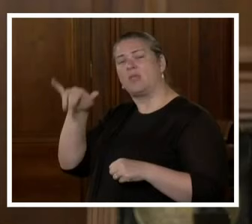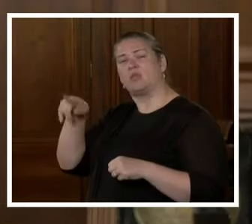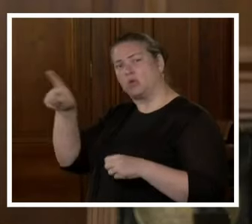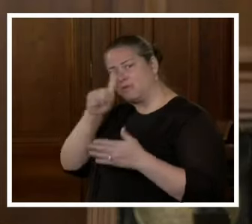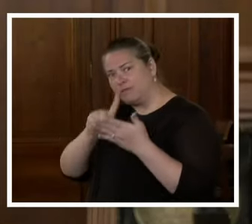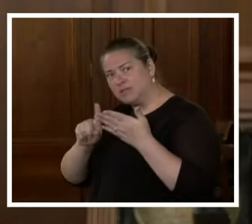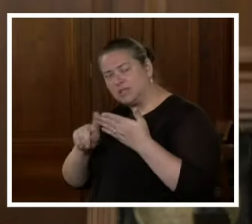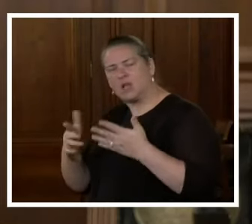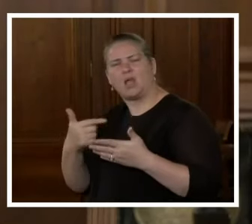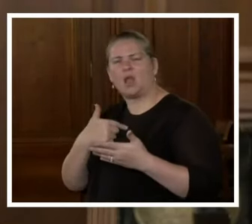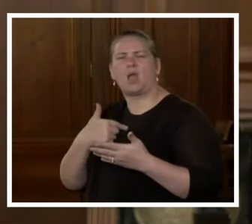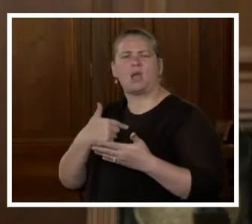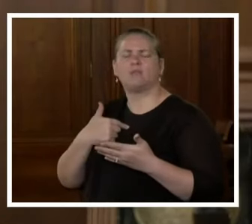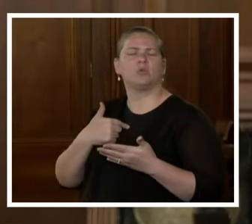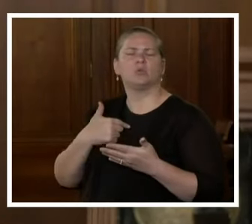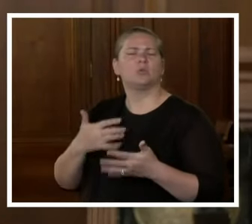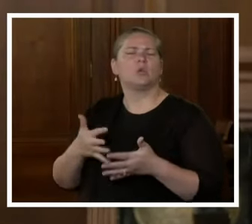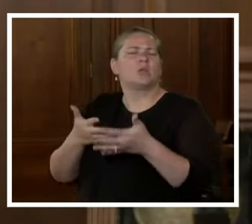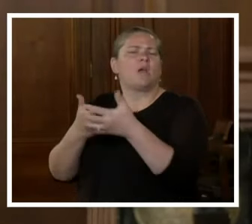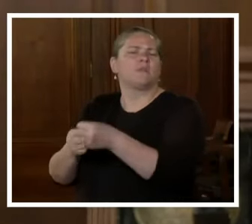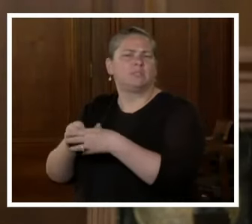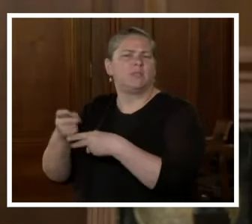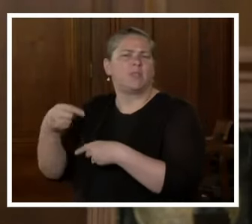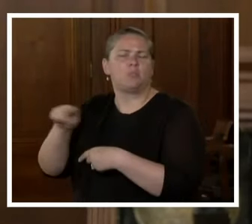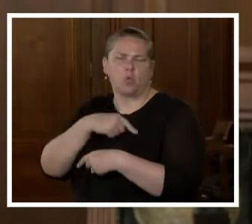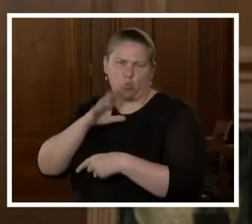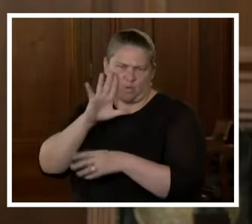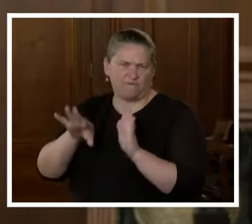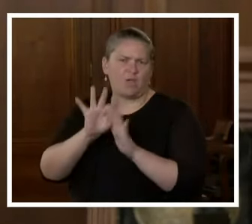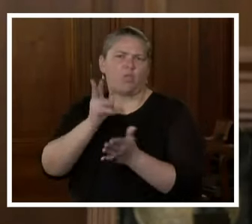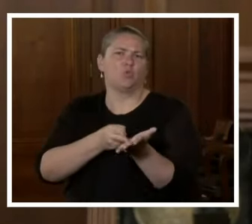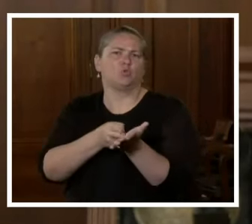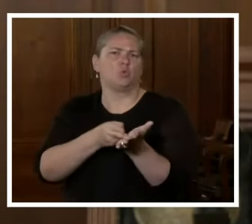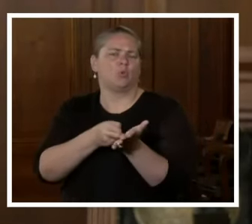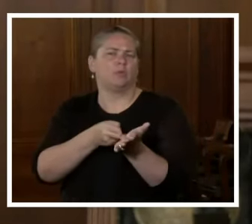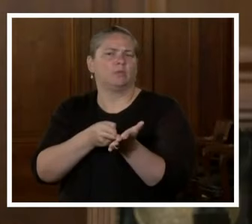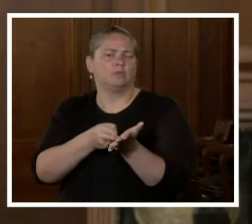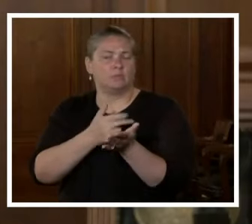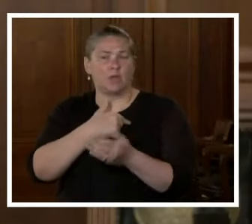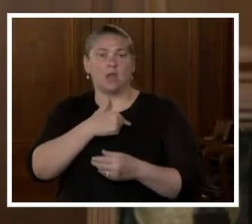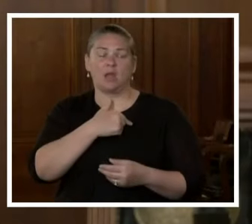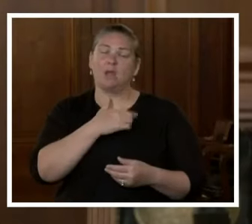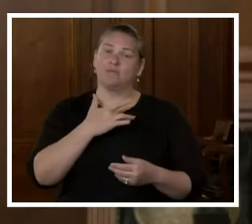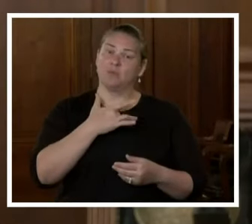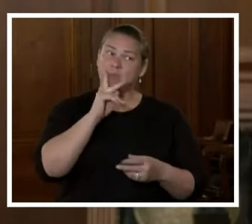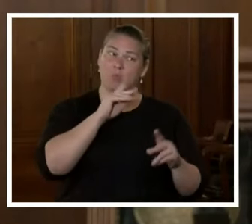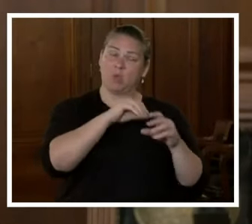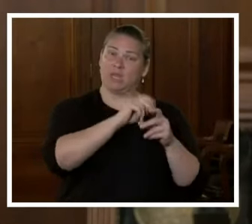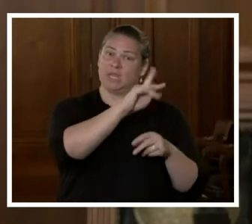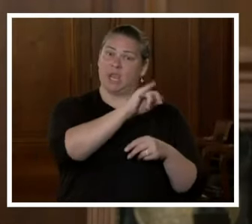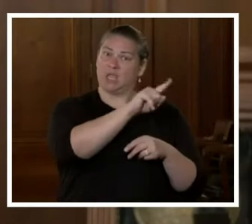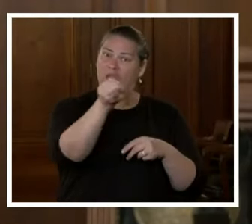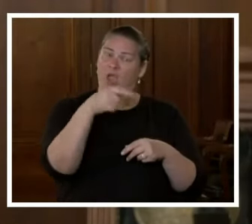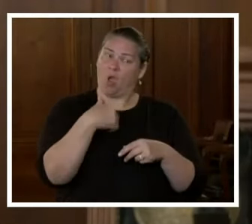WROTE THEM UPSET. LET ME START HERE WITH ONE. IS THERE ANY UPDATE ON A POSSIBLE SPECIAL SESSION?